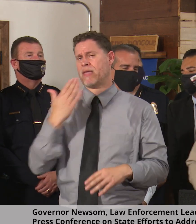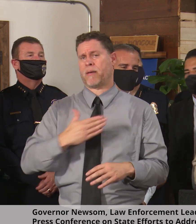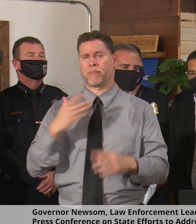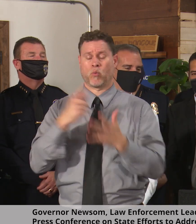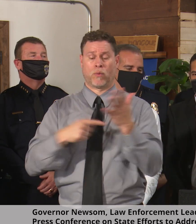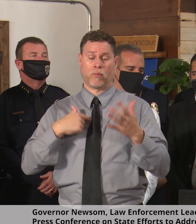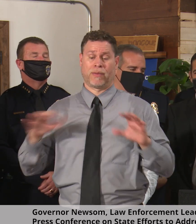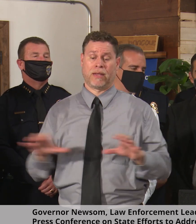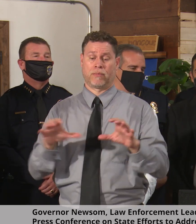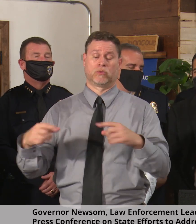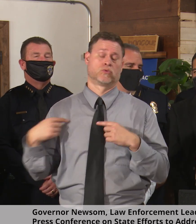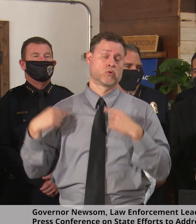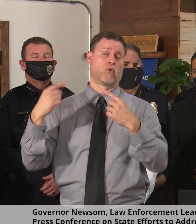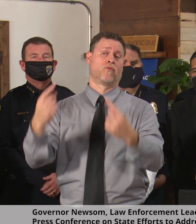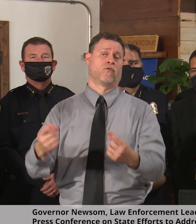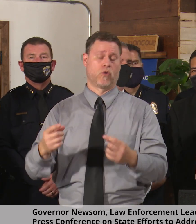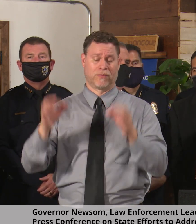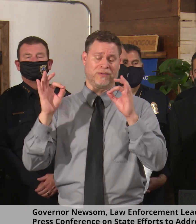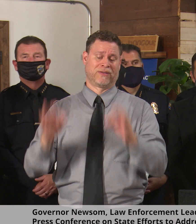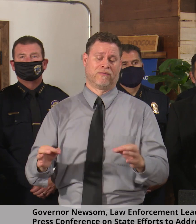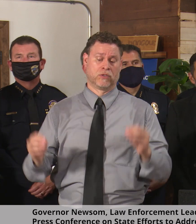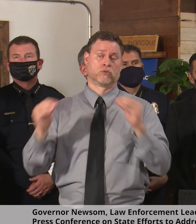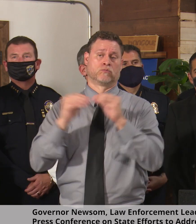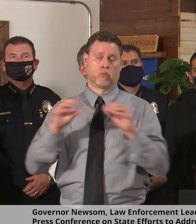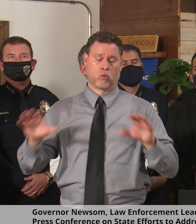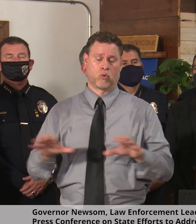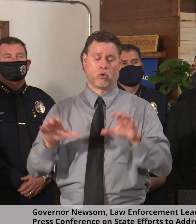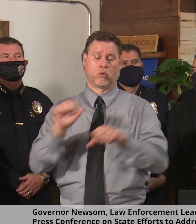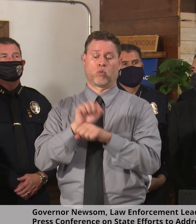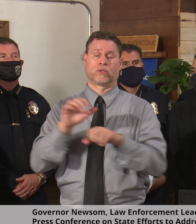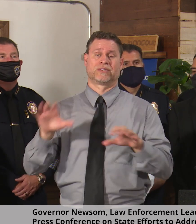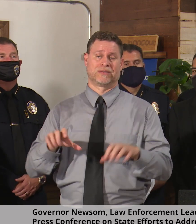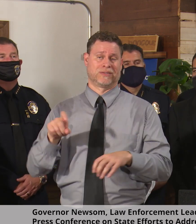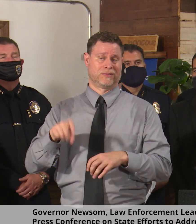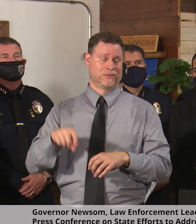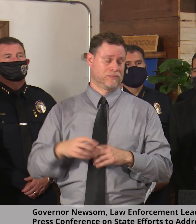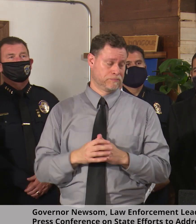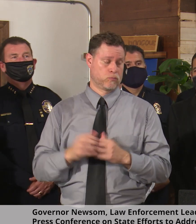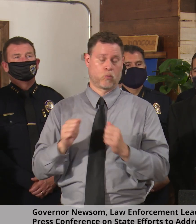to do so far but definitely there's more work to be done and I think with the resources we've been